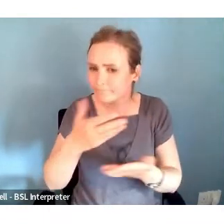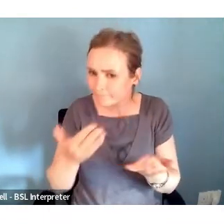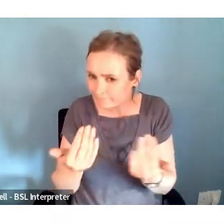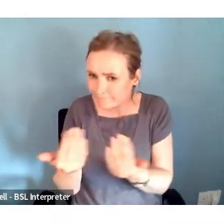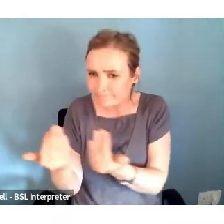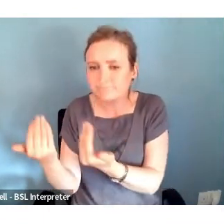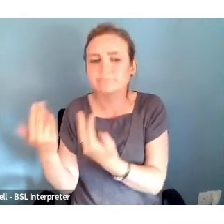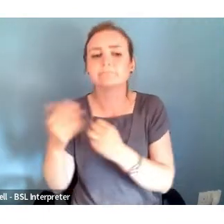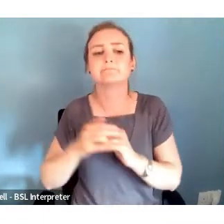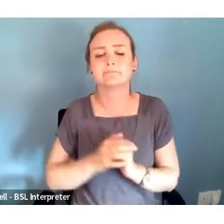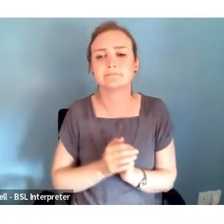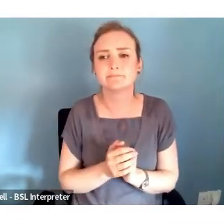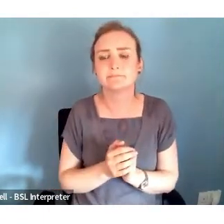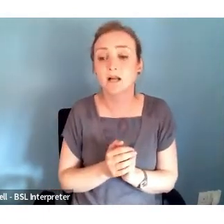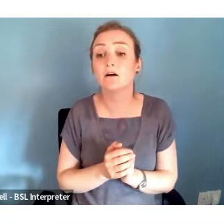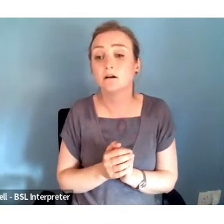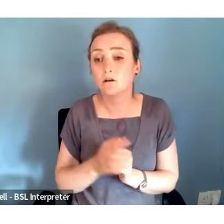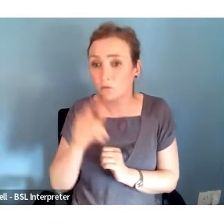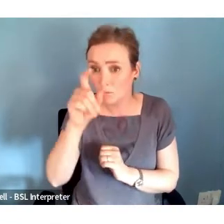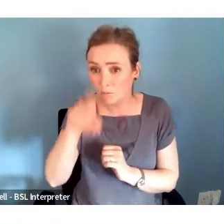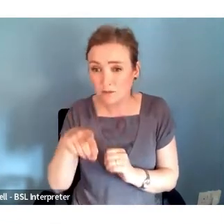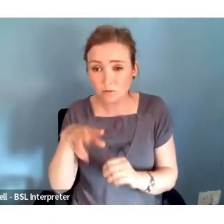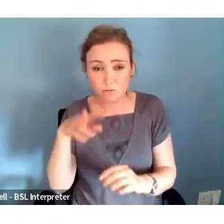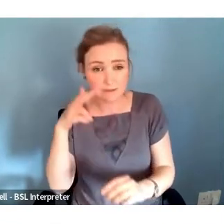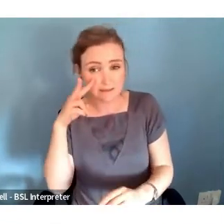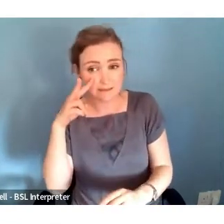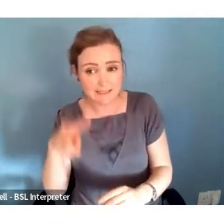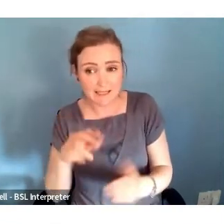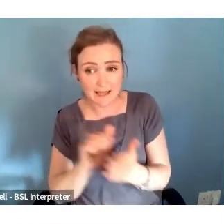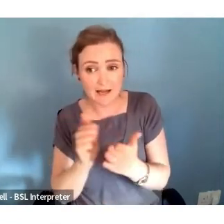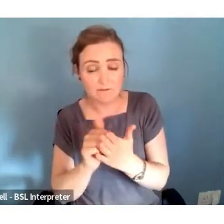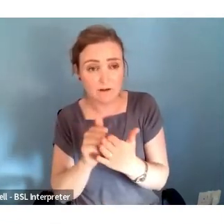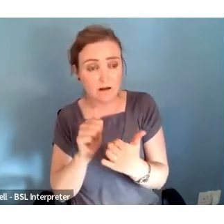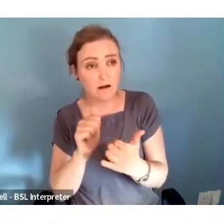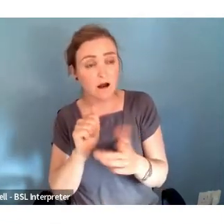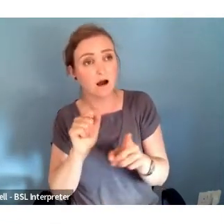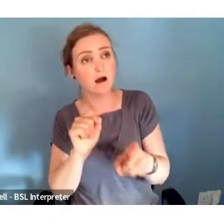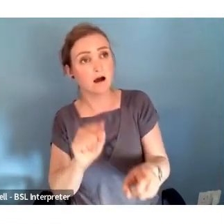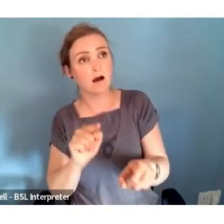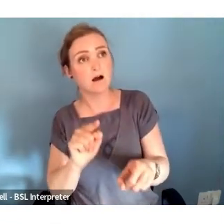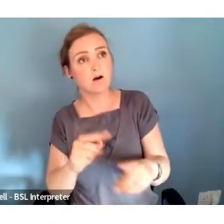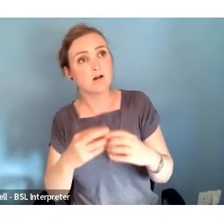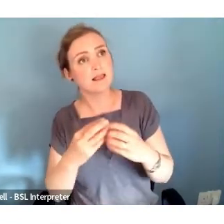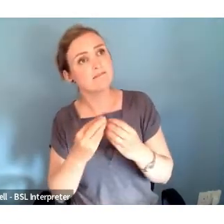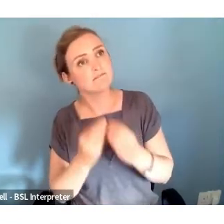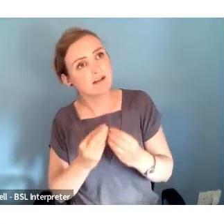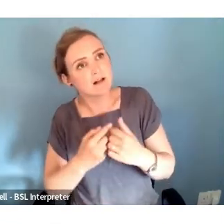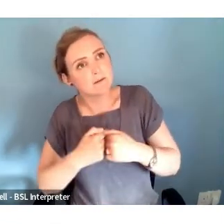that would value my skills and I will try. Those things